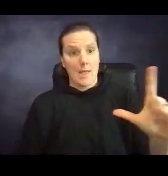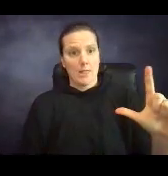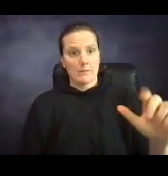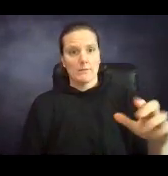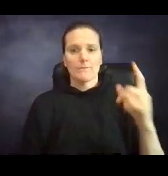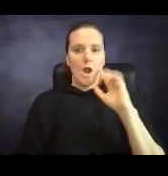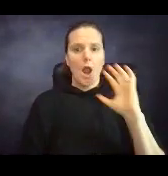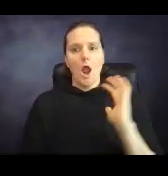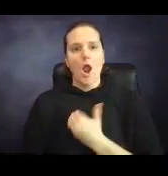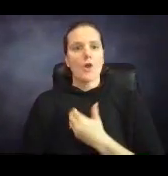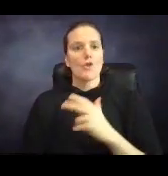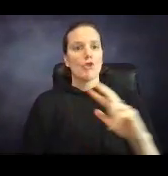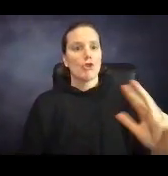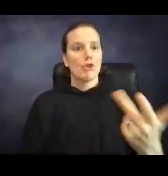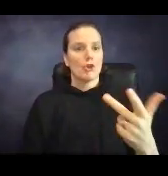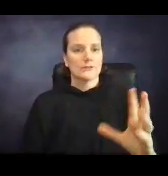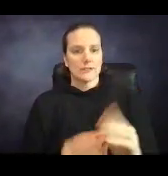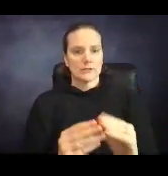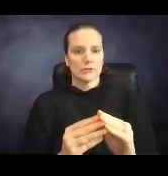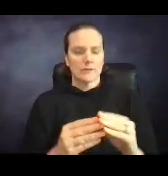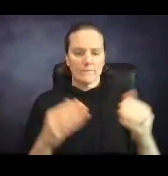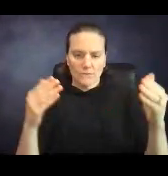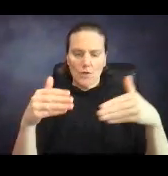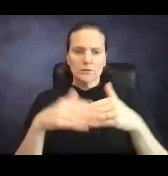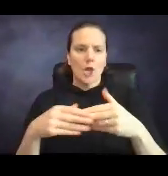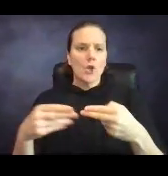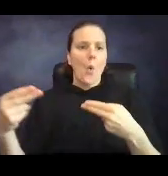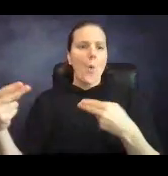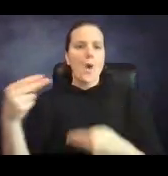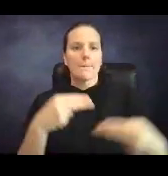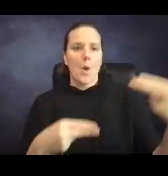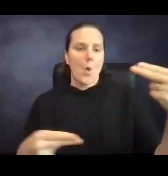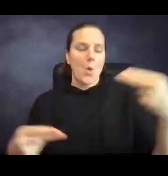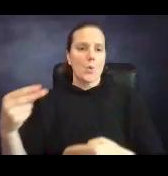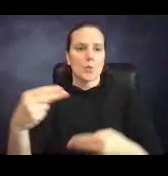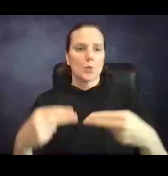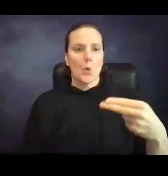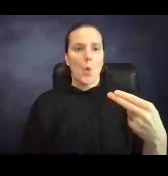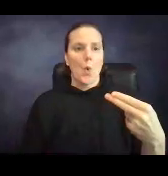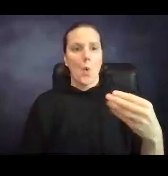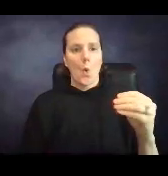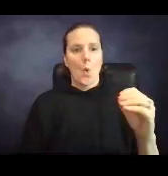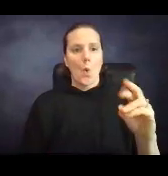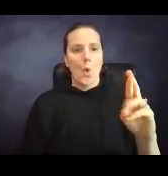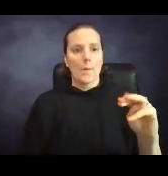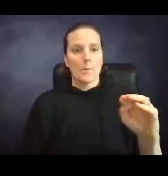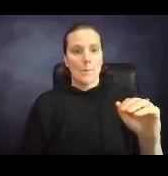This session is on hormone replacement therapy. And before I introduce Allison,